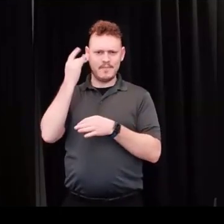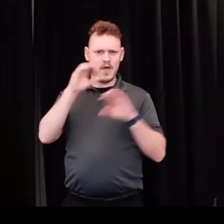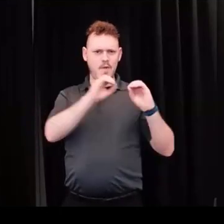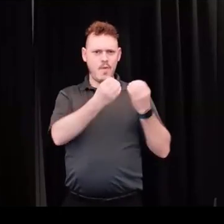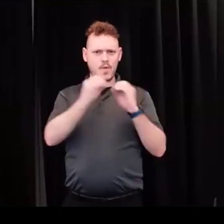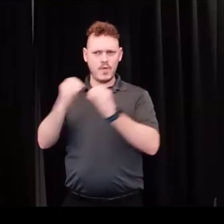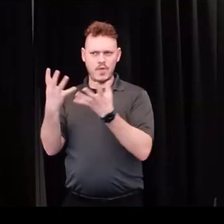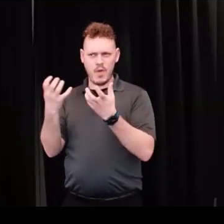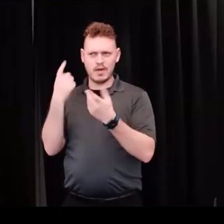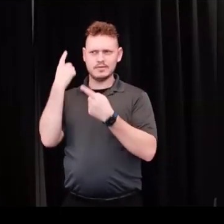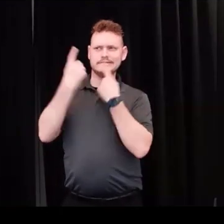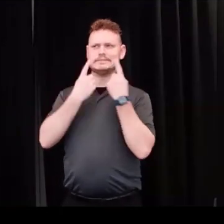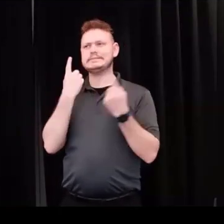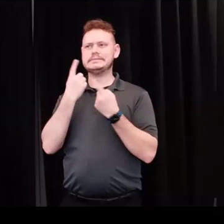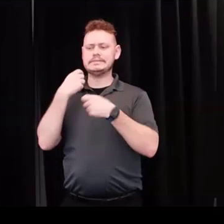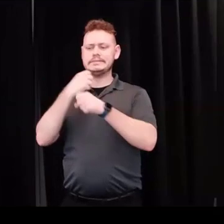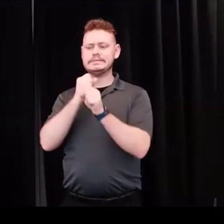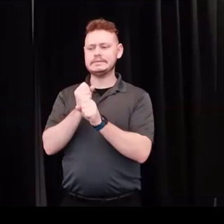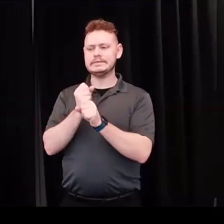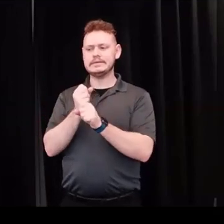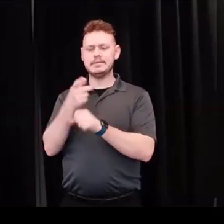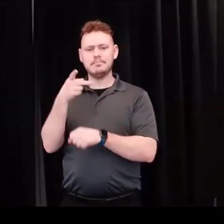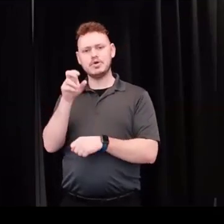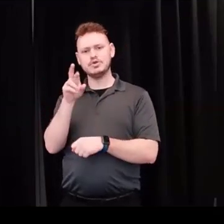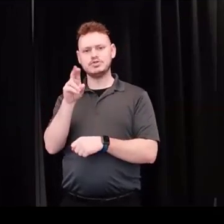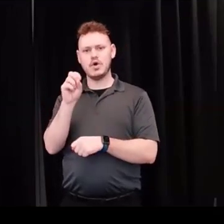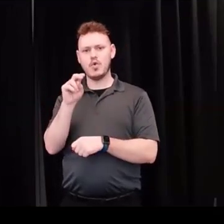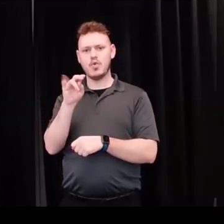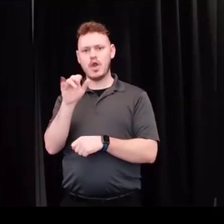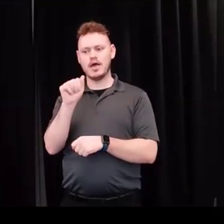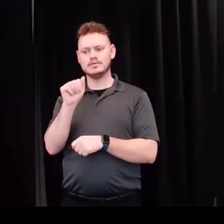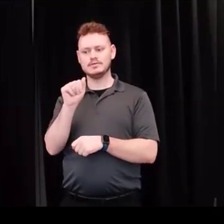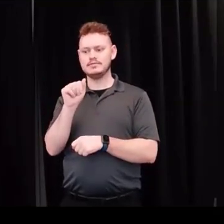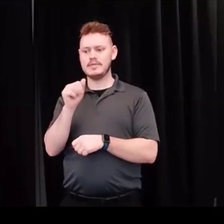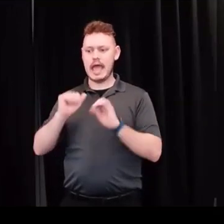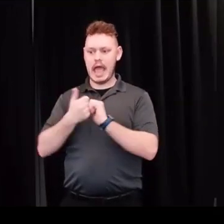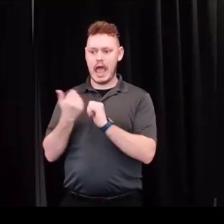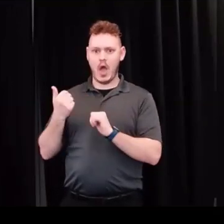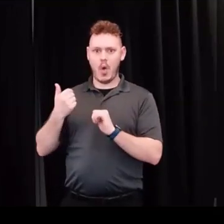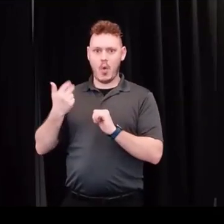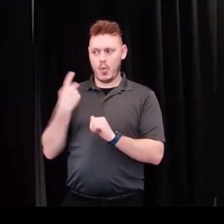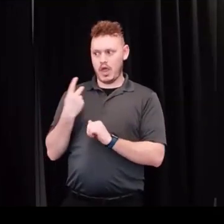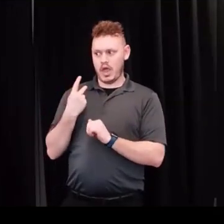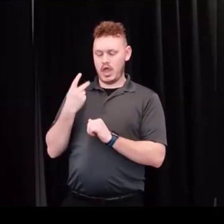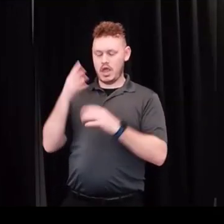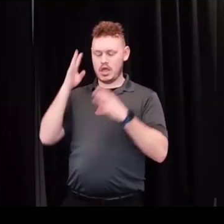creating personas, explain one way that we've come up with to create personas. You guys are